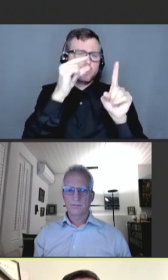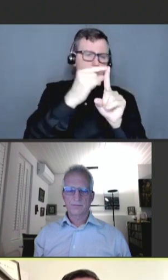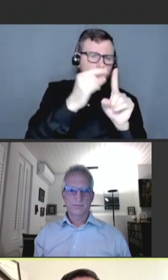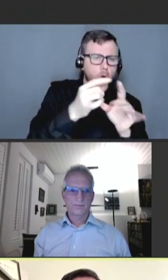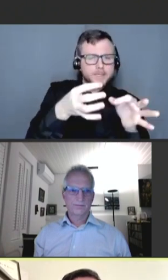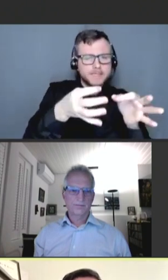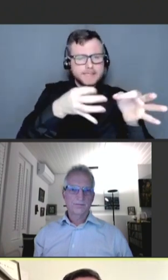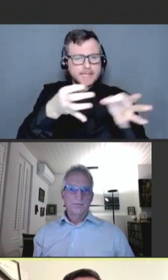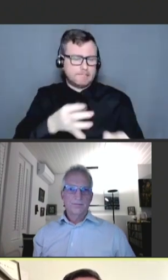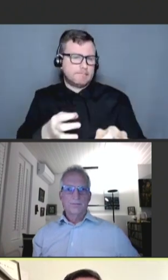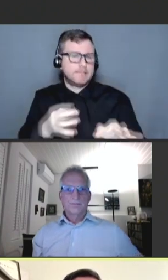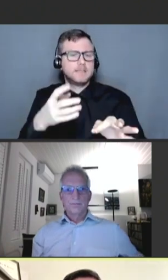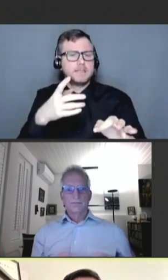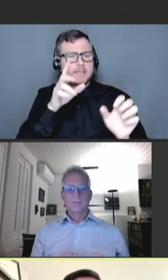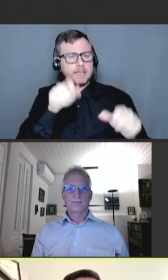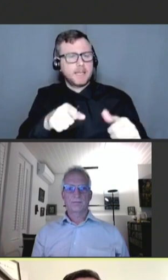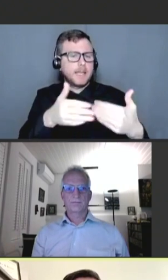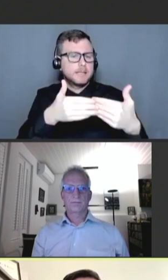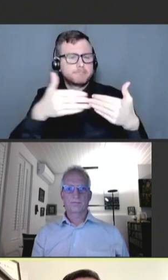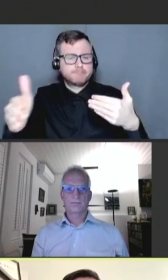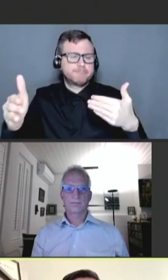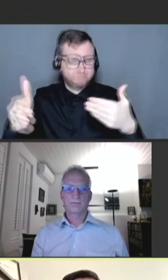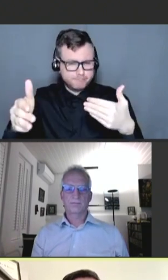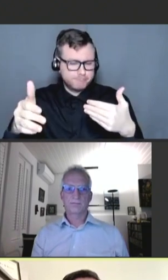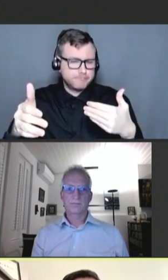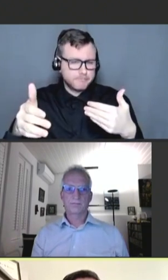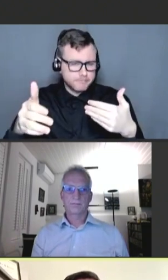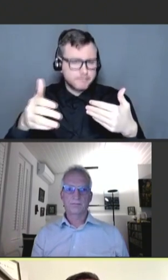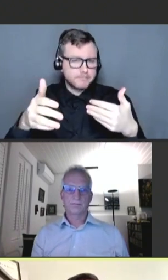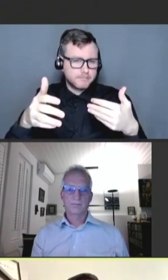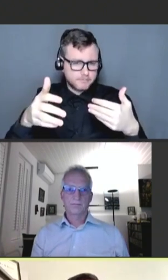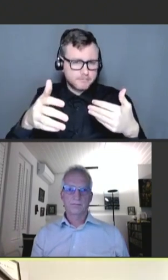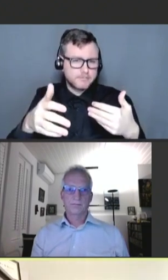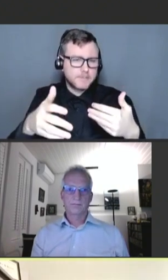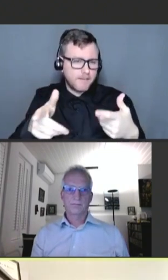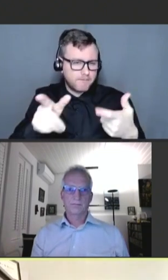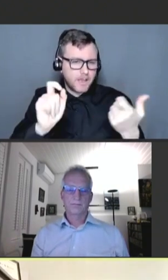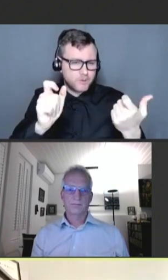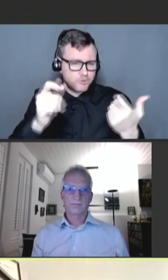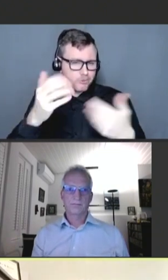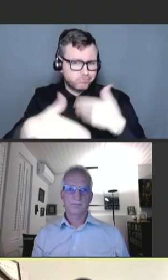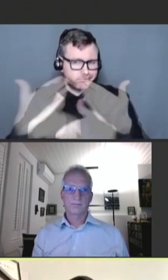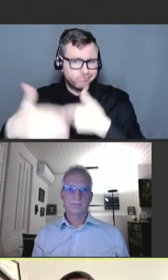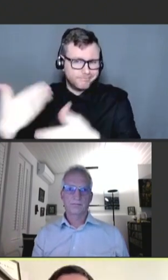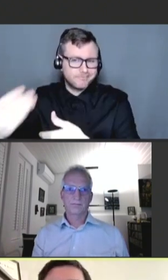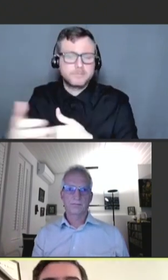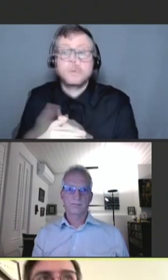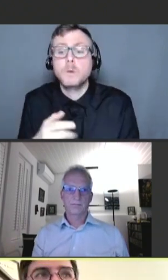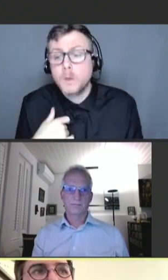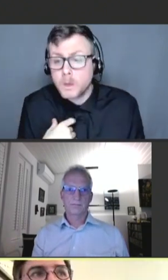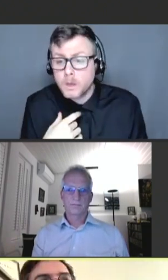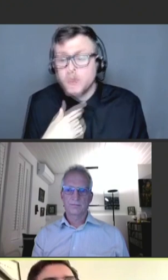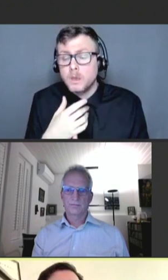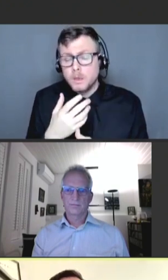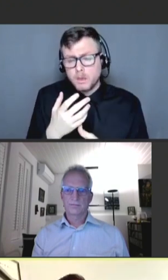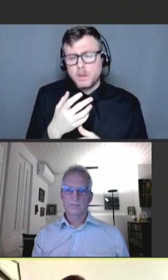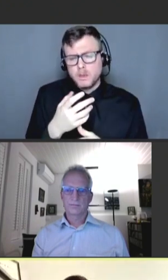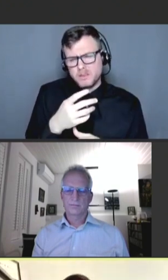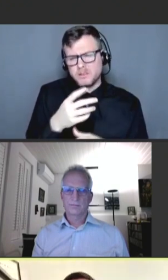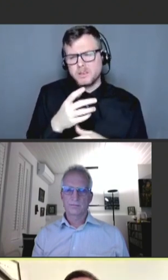you know, keep moving the ball forward in a faster way. There is a lot of, sort of, variability in